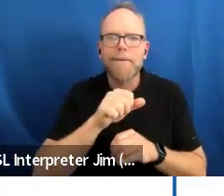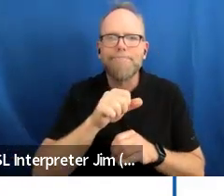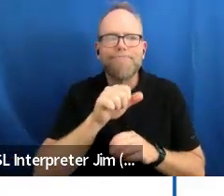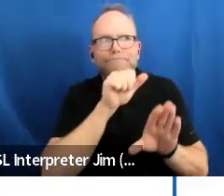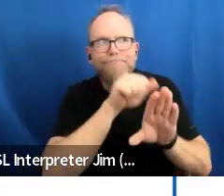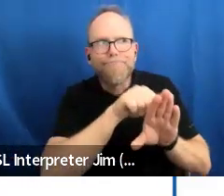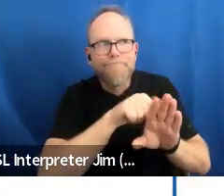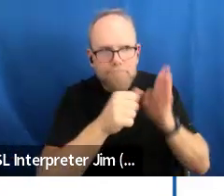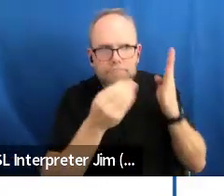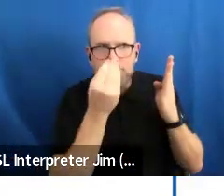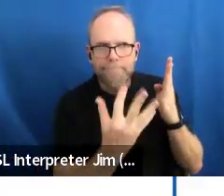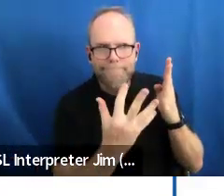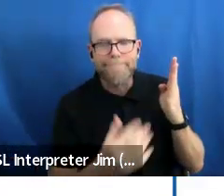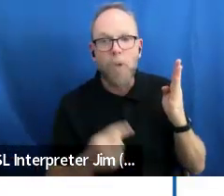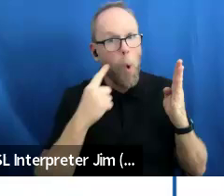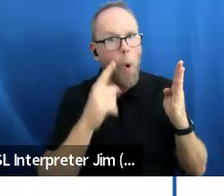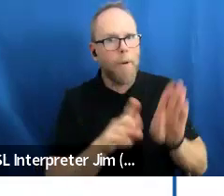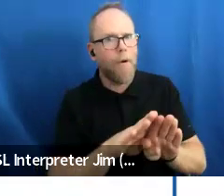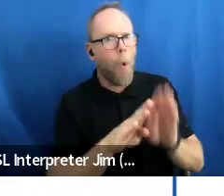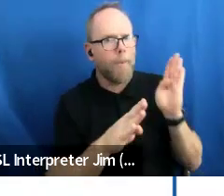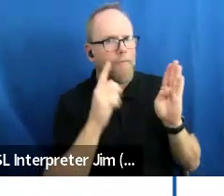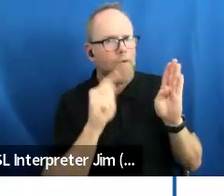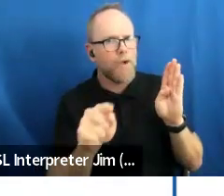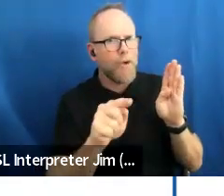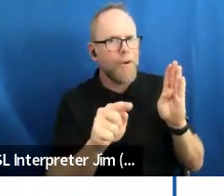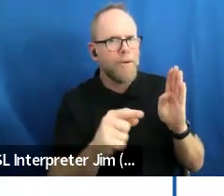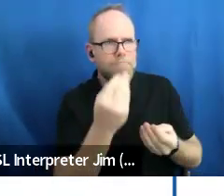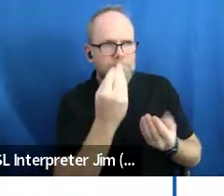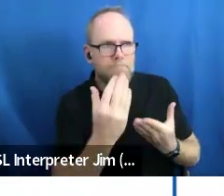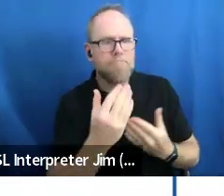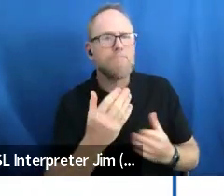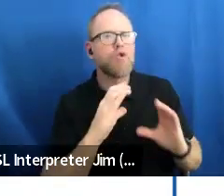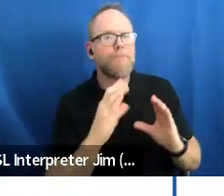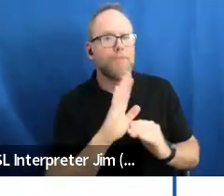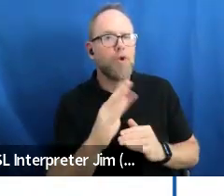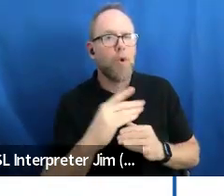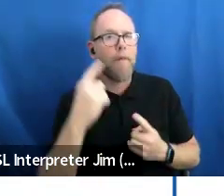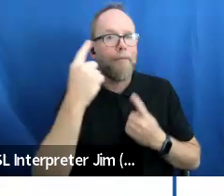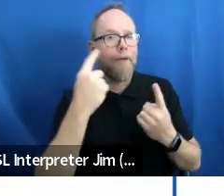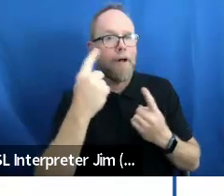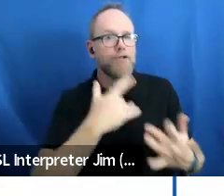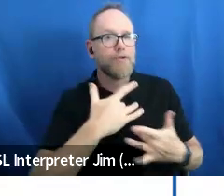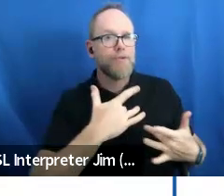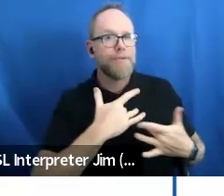And that is a way, too, that you can get your thoughts across. Okay. That sounds great.